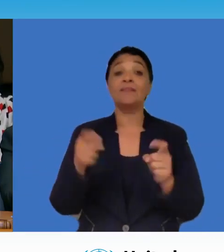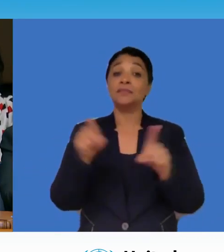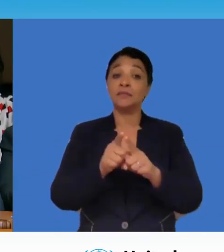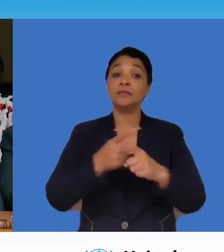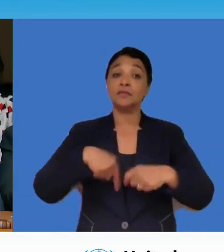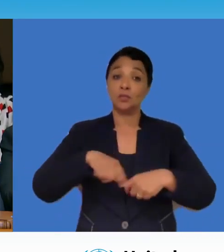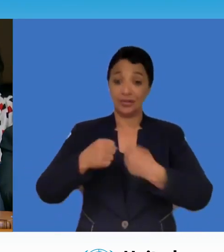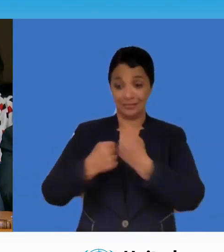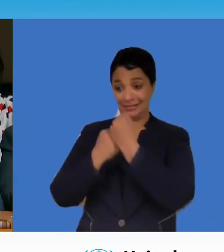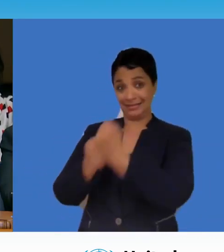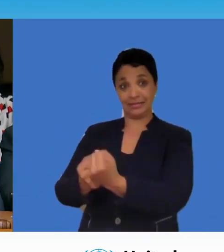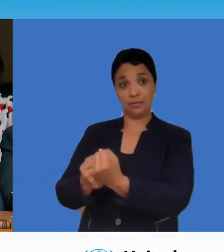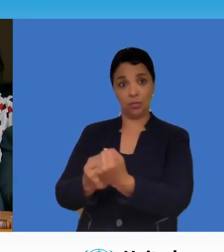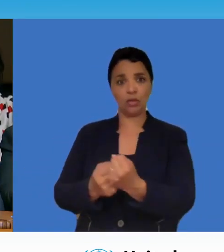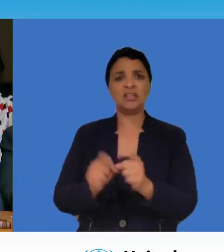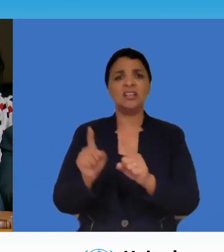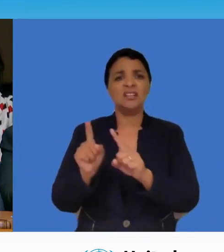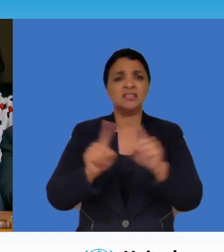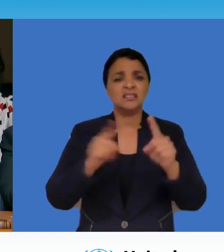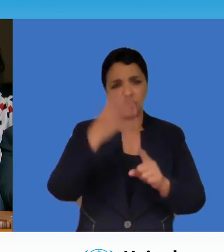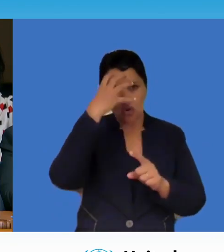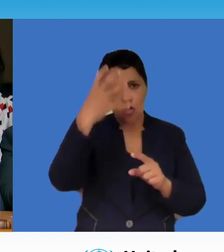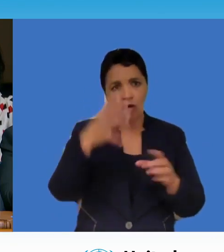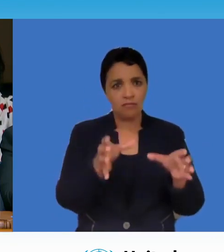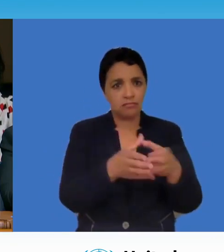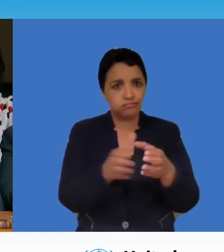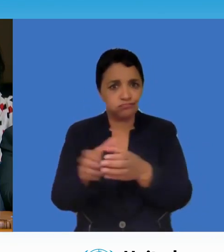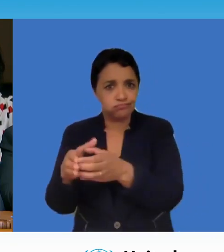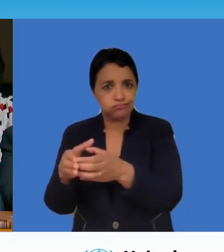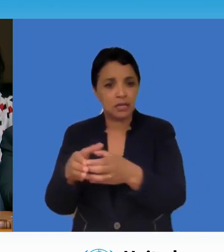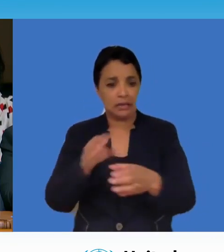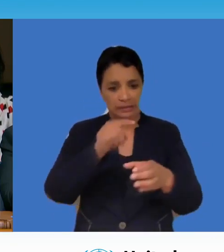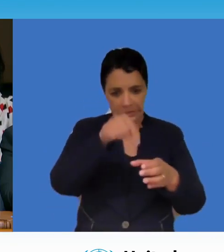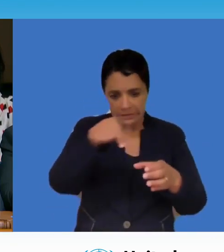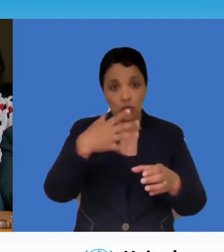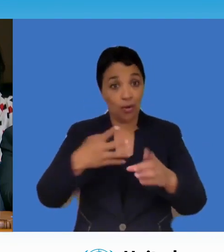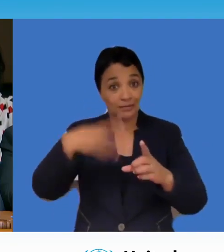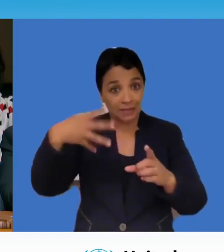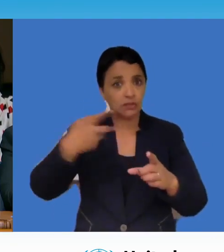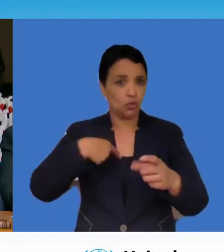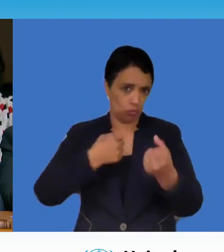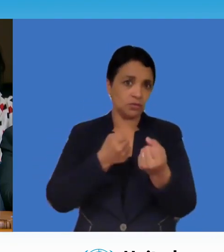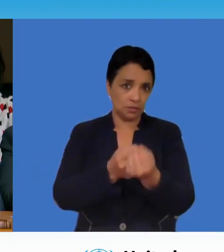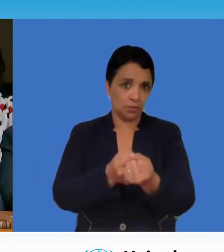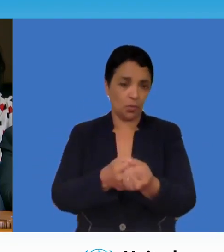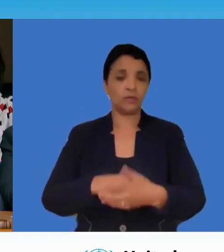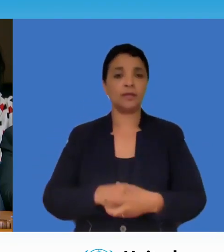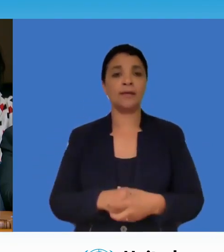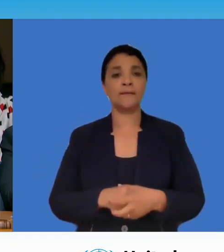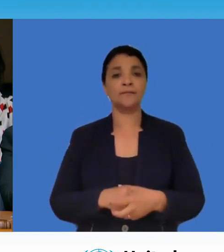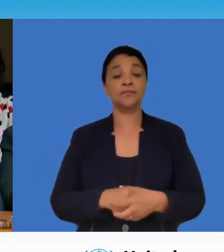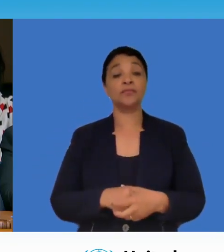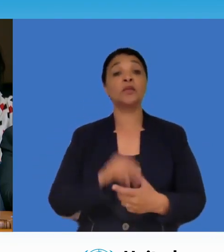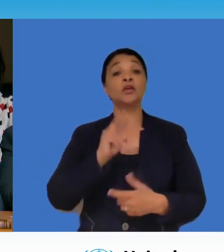as have its efforts to support intergovernmental bodies that have engaged in this topic for the